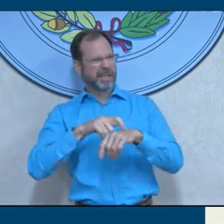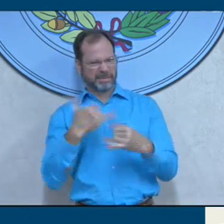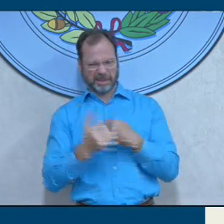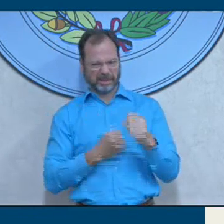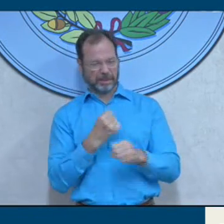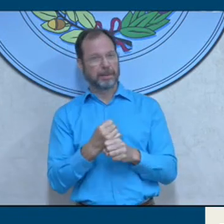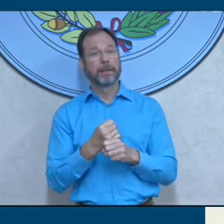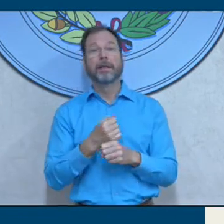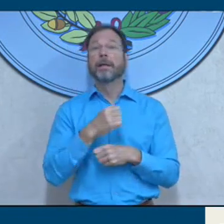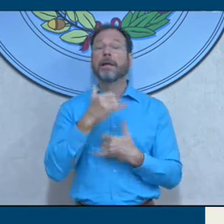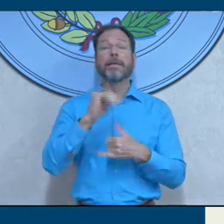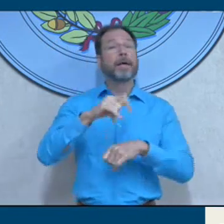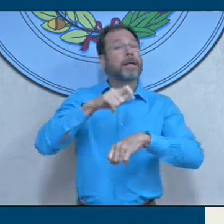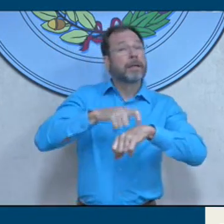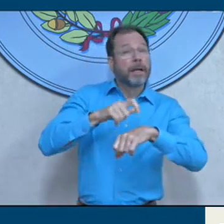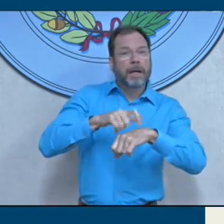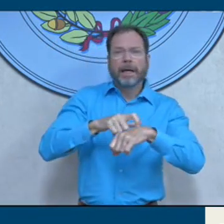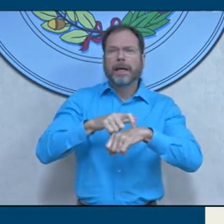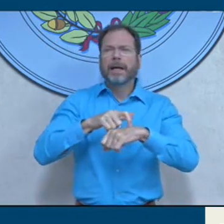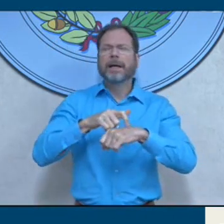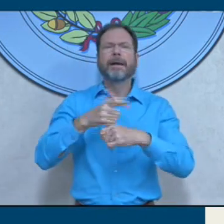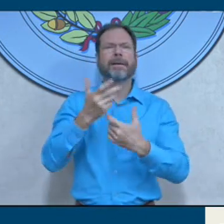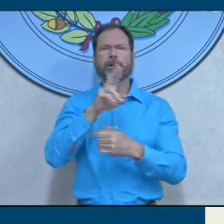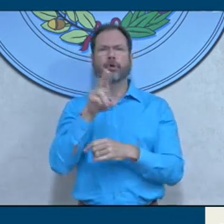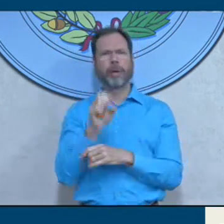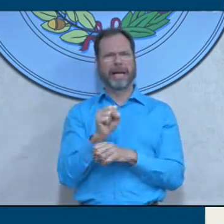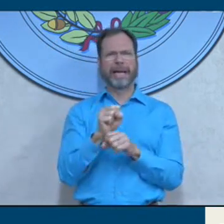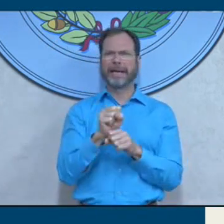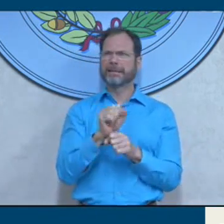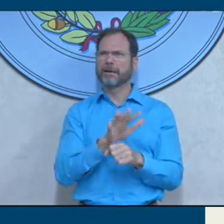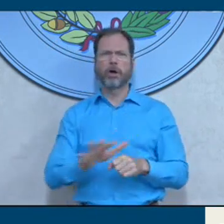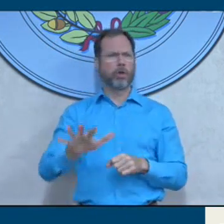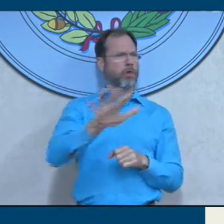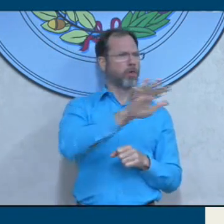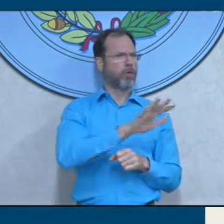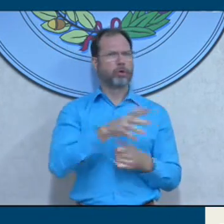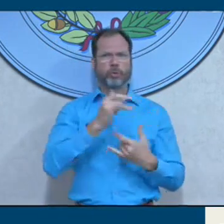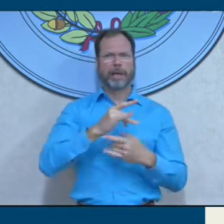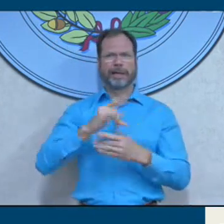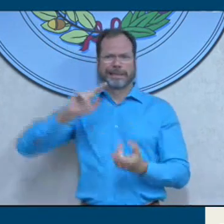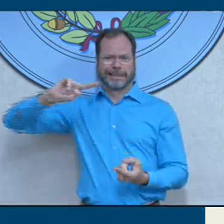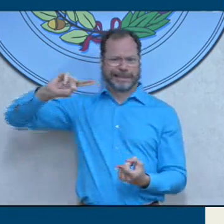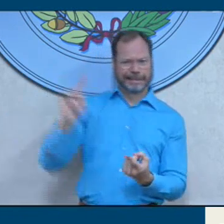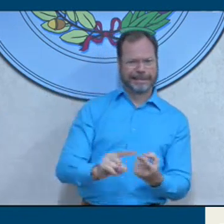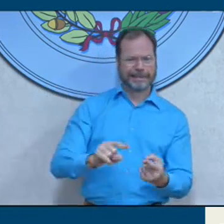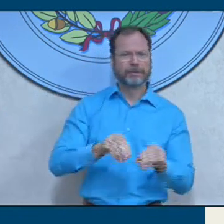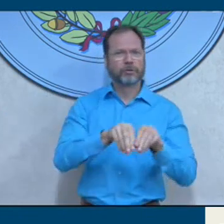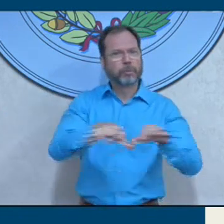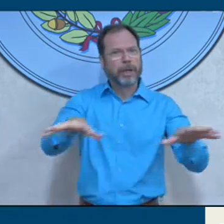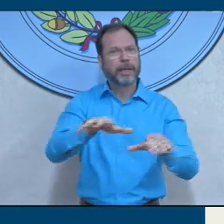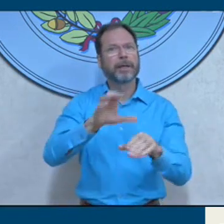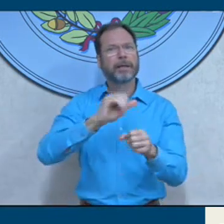COVID-19. REMEMBER THIS GO BACK TO MARCH AND APRIL EARLIER THIS YEAR. WHEN THERE